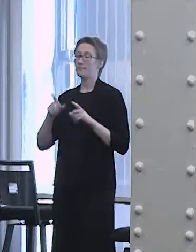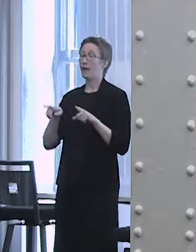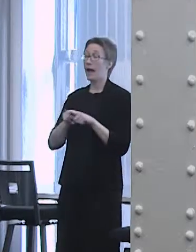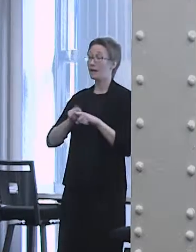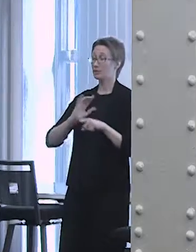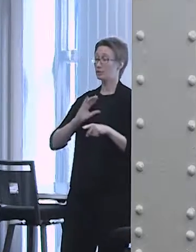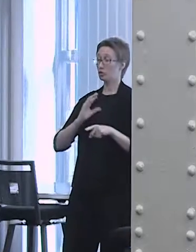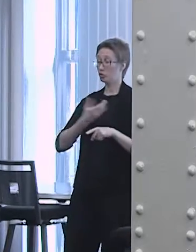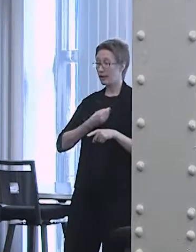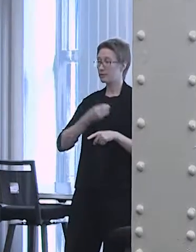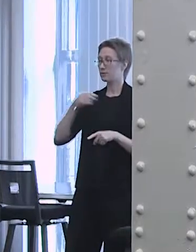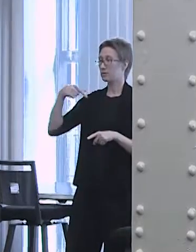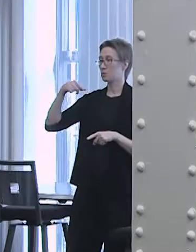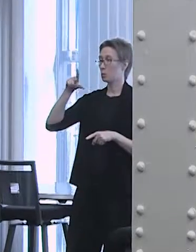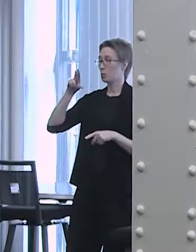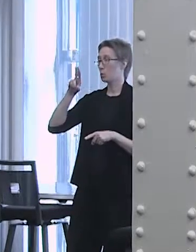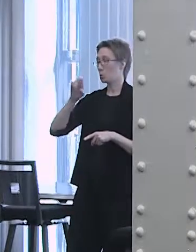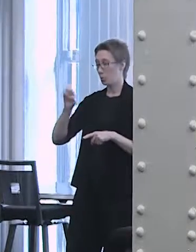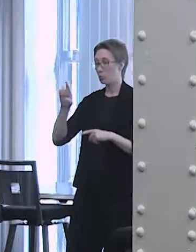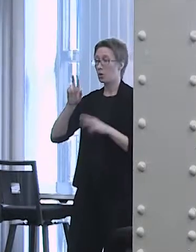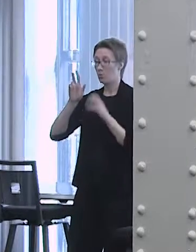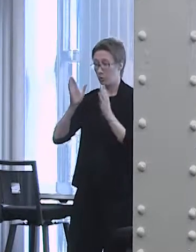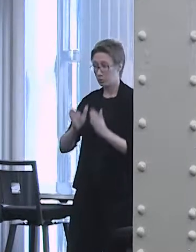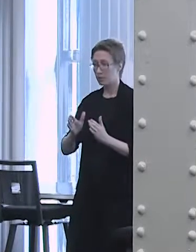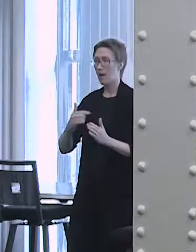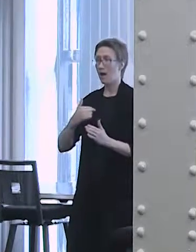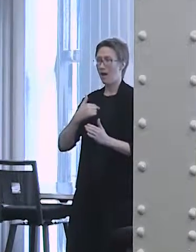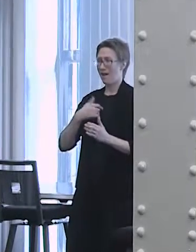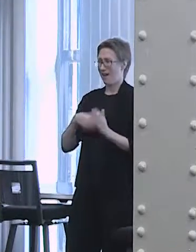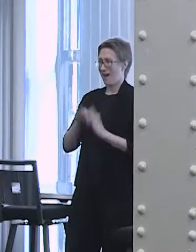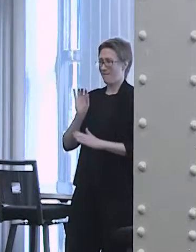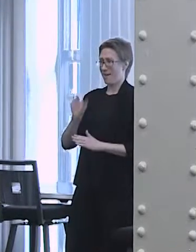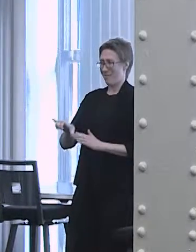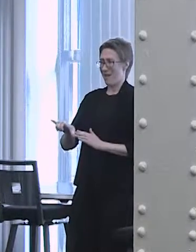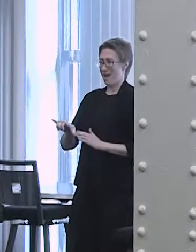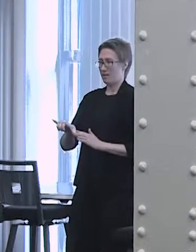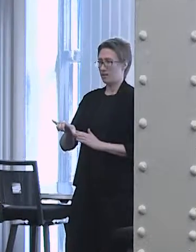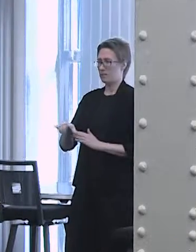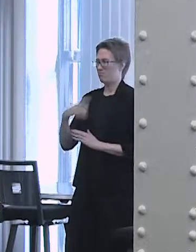as a queer person, I find that absolutely morally reprehensible.